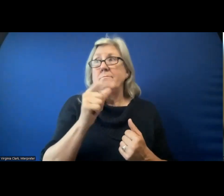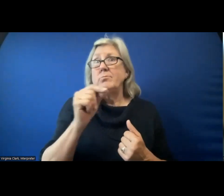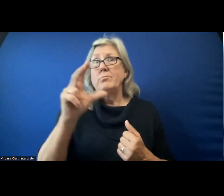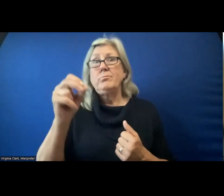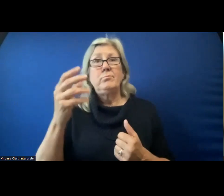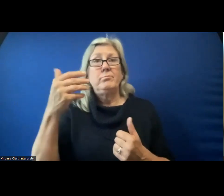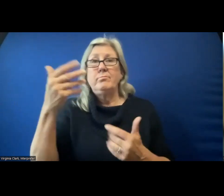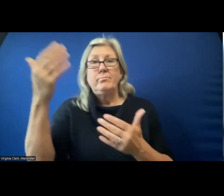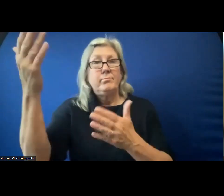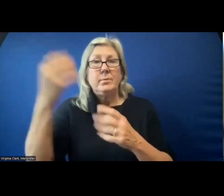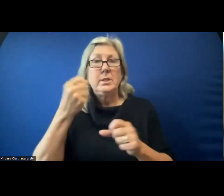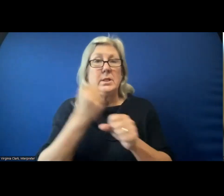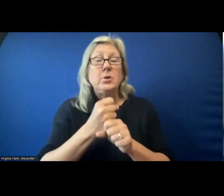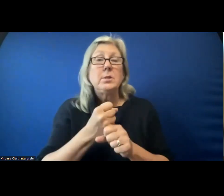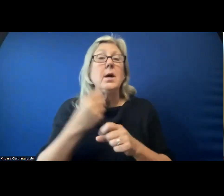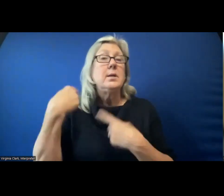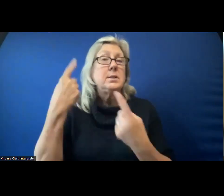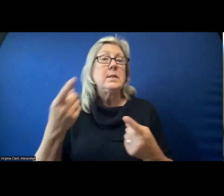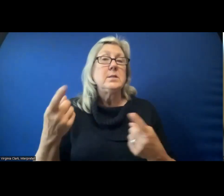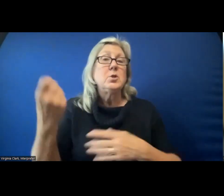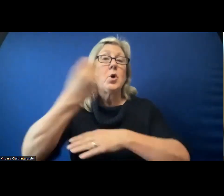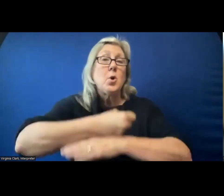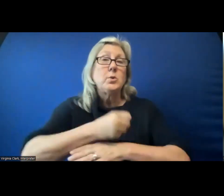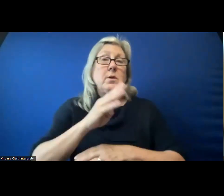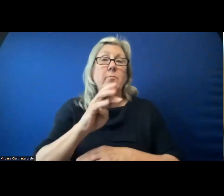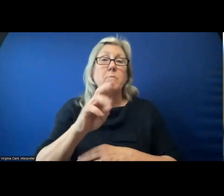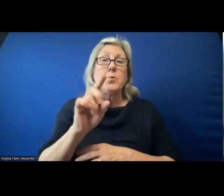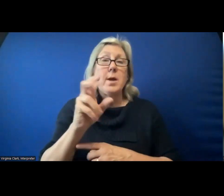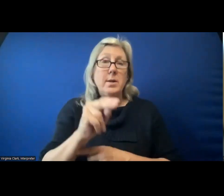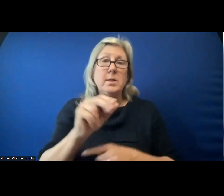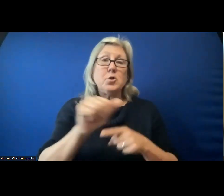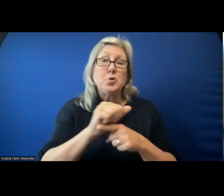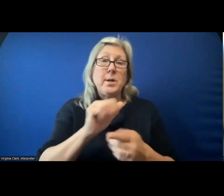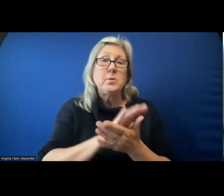of the Brandon Training School, there's an an increasing number of agencies and nongovernmental